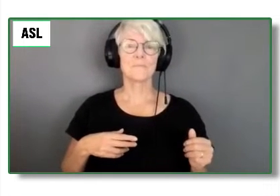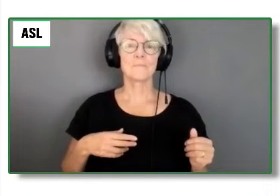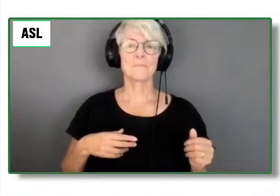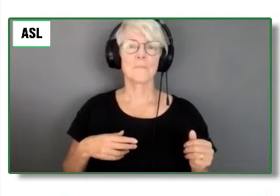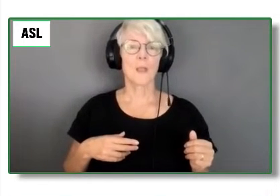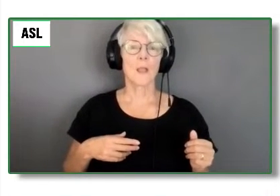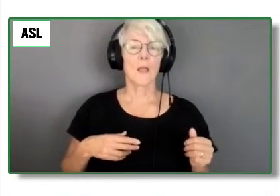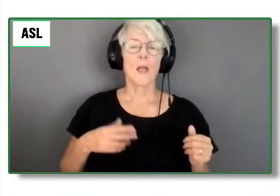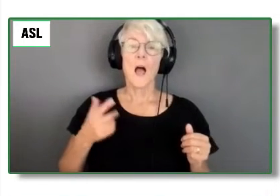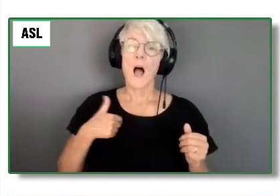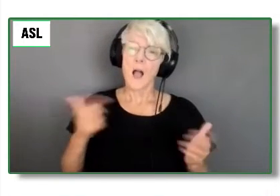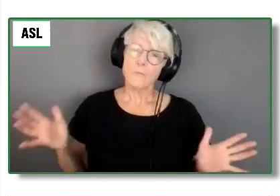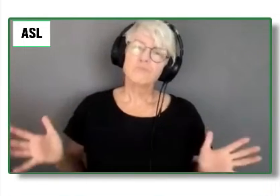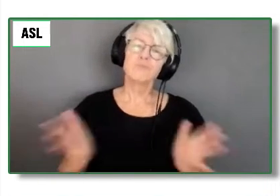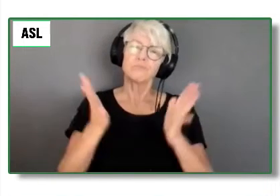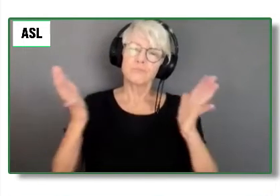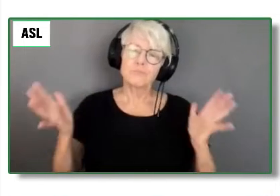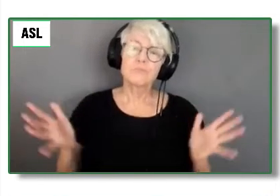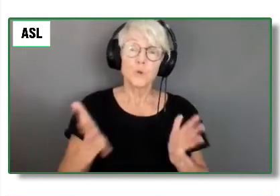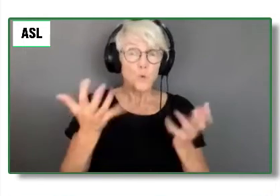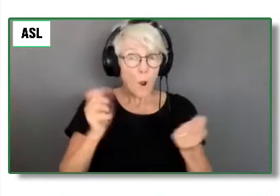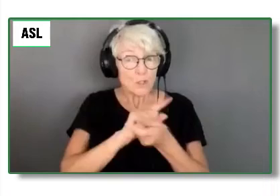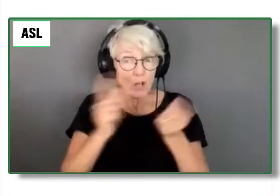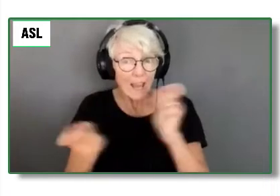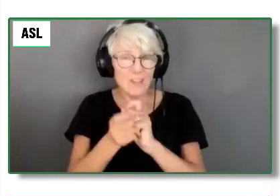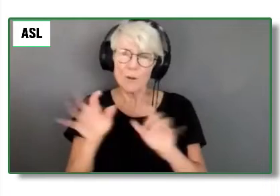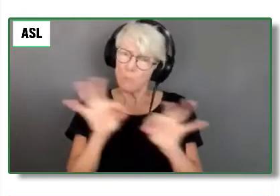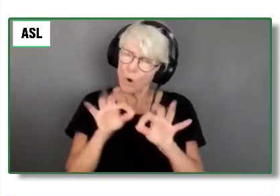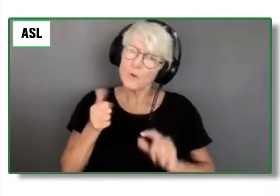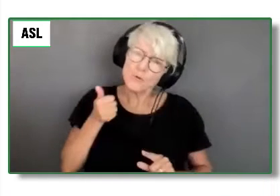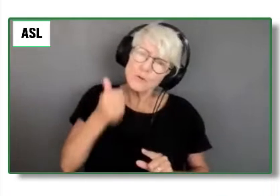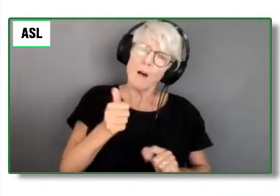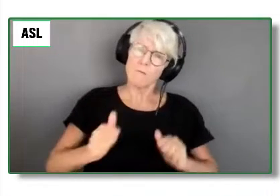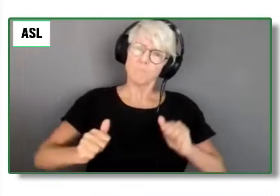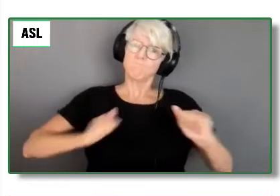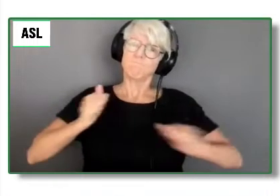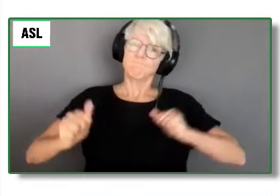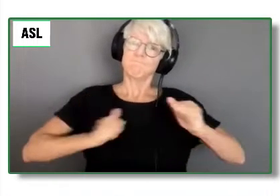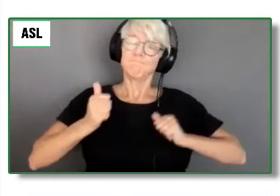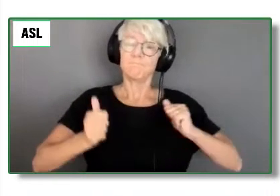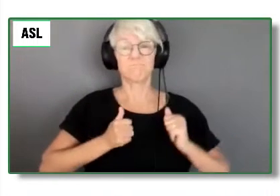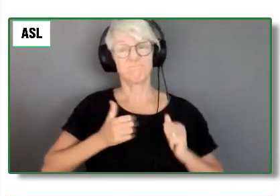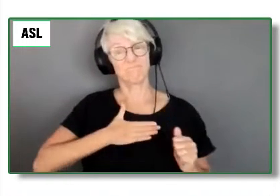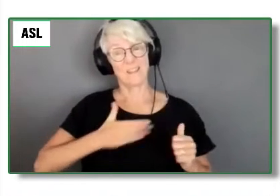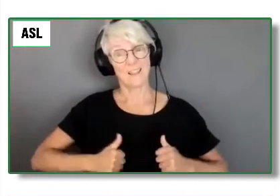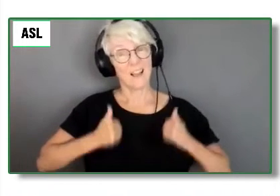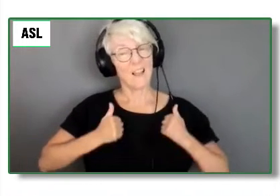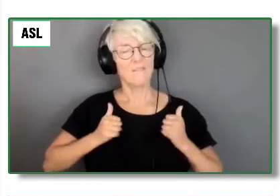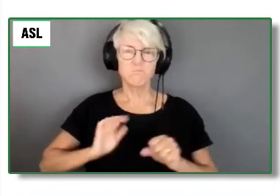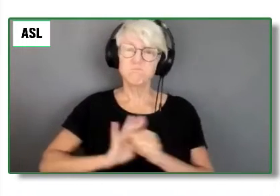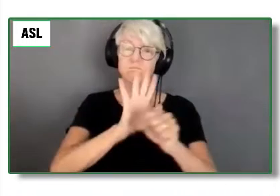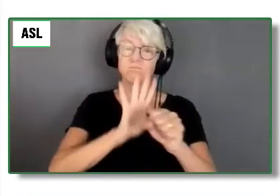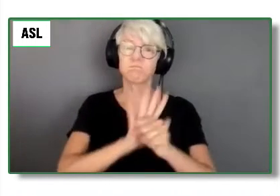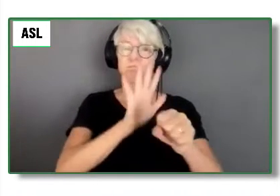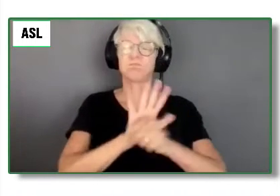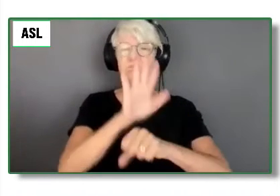want to see in the world. So I've spent most of my life advocating for greater access and yes it shouldn't fall on disabled